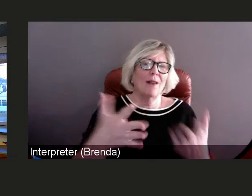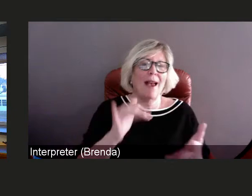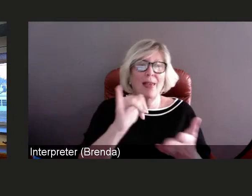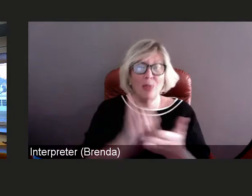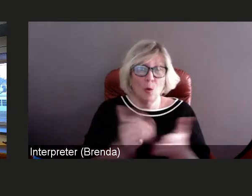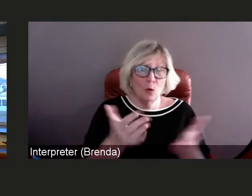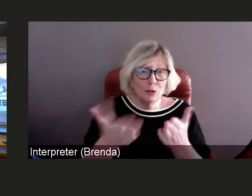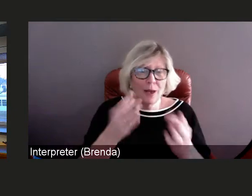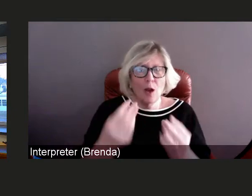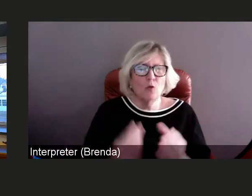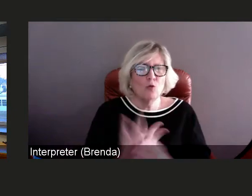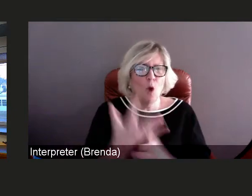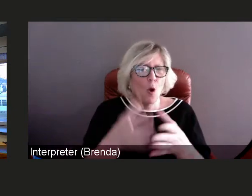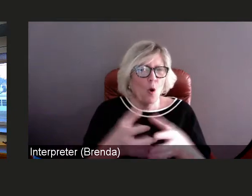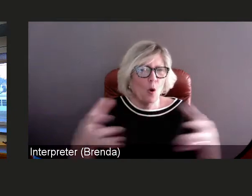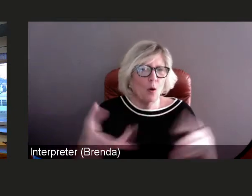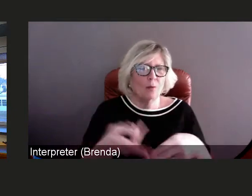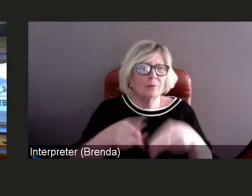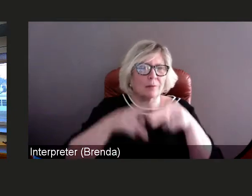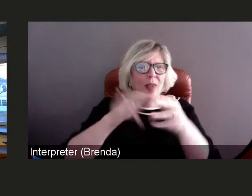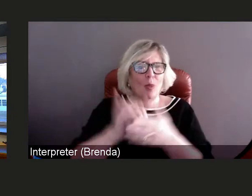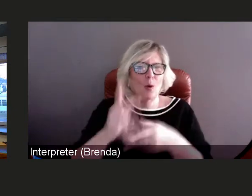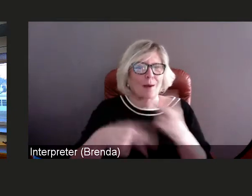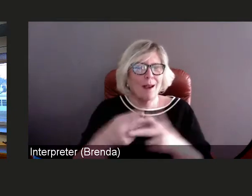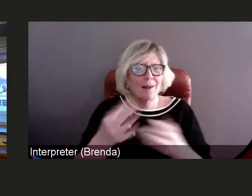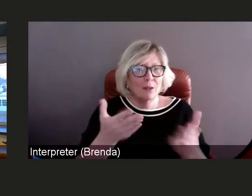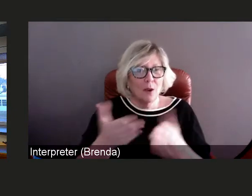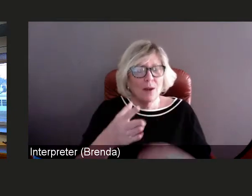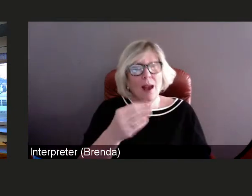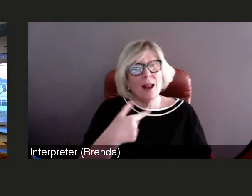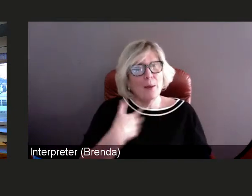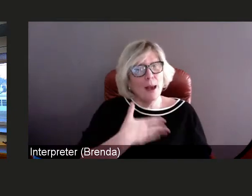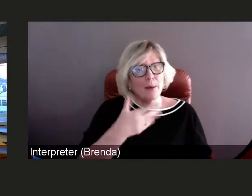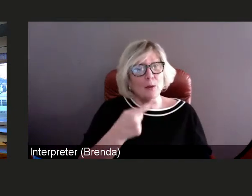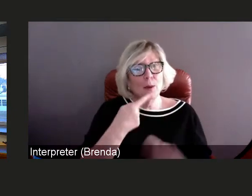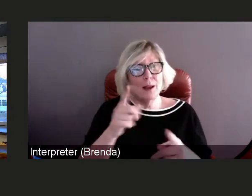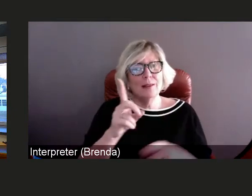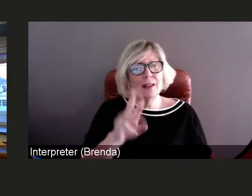I'm also happy to announce that Dr. Tarek Waked,